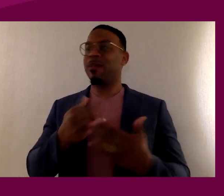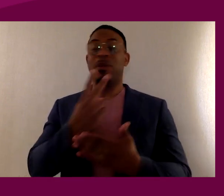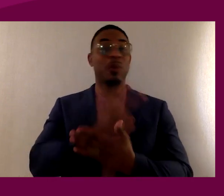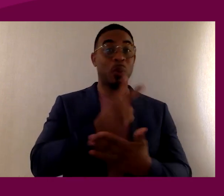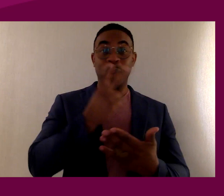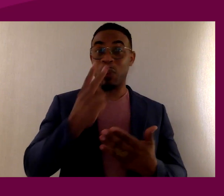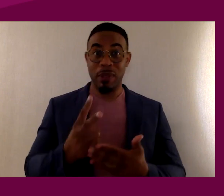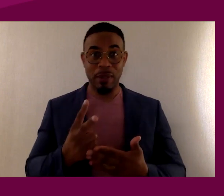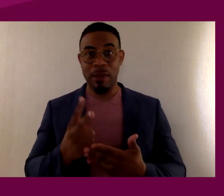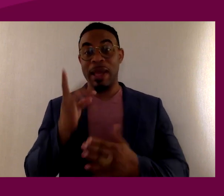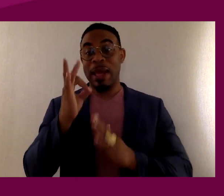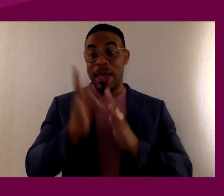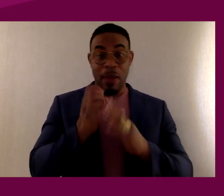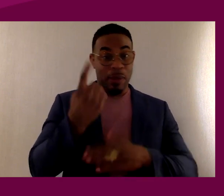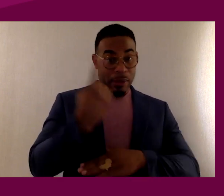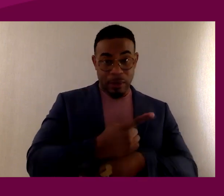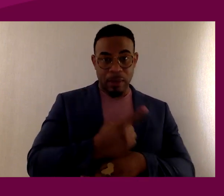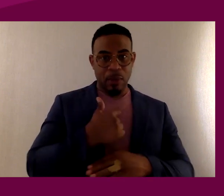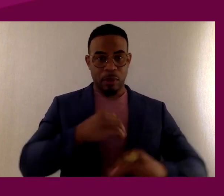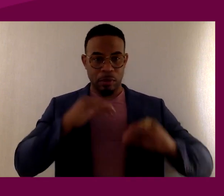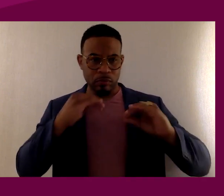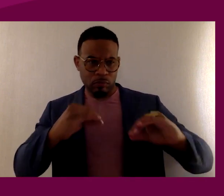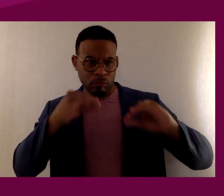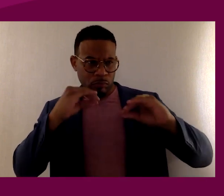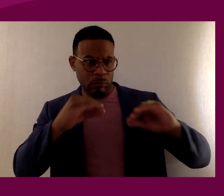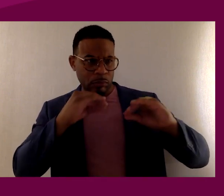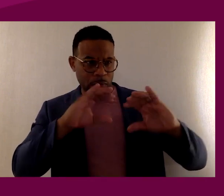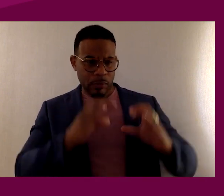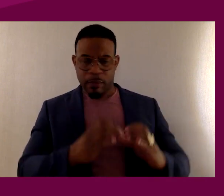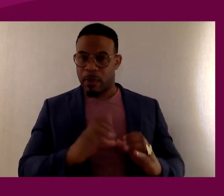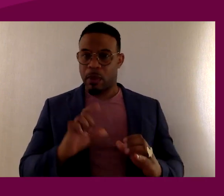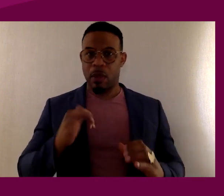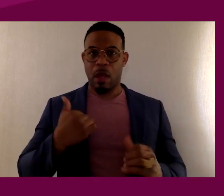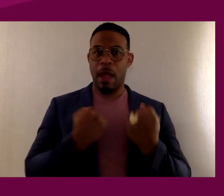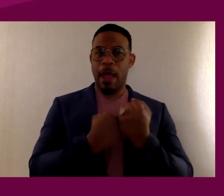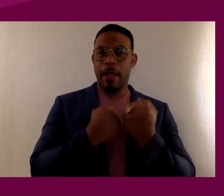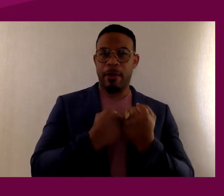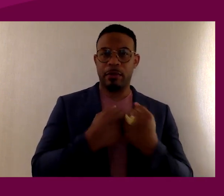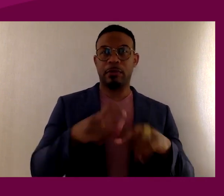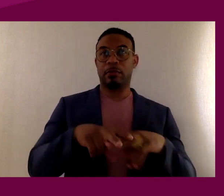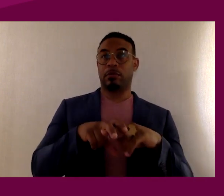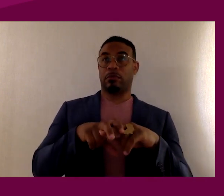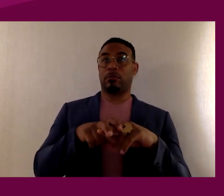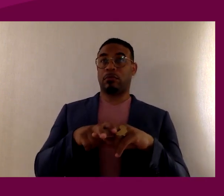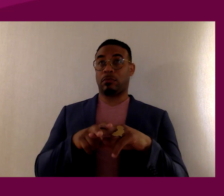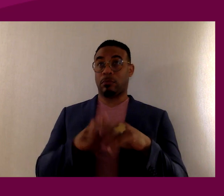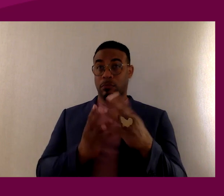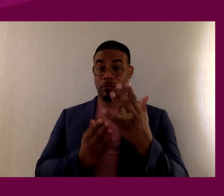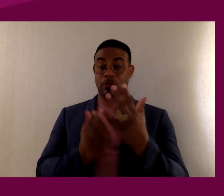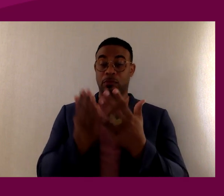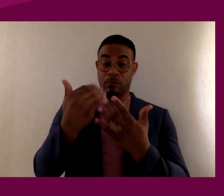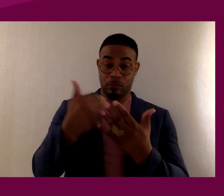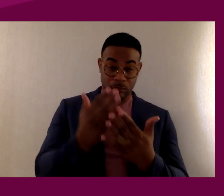for one week or even two weeks, eight hours a day we would have classes where our advocates would